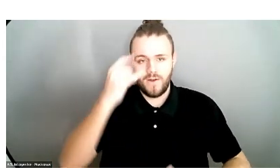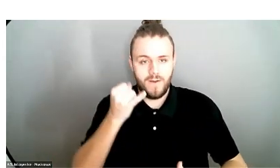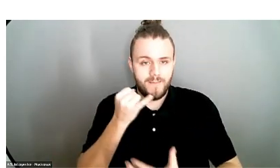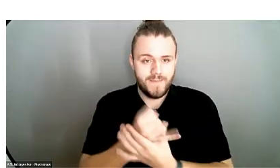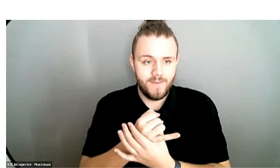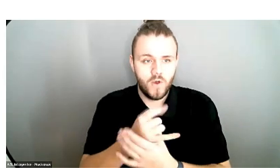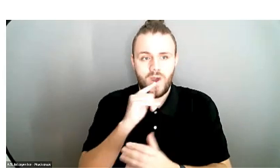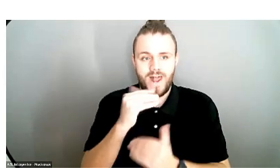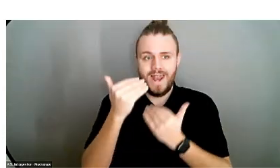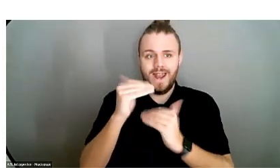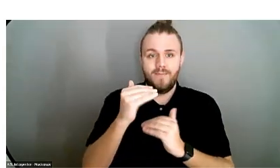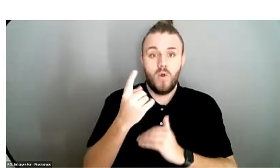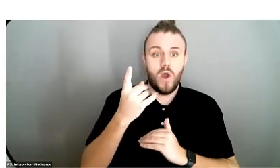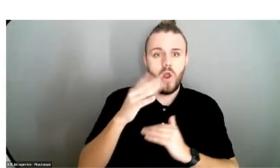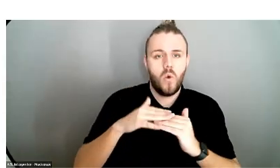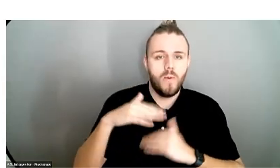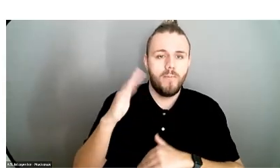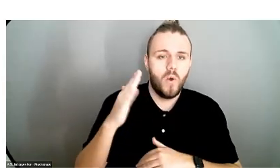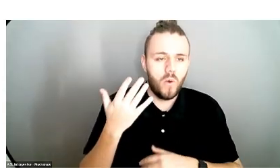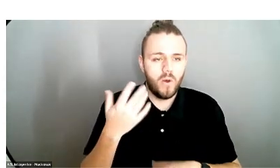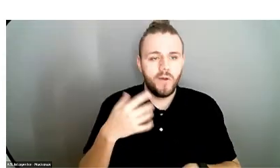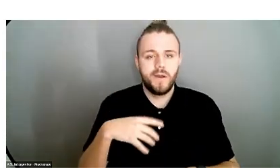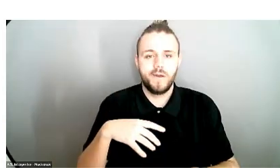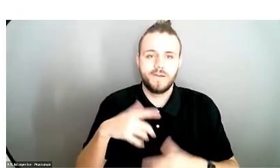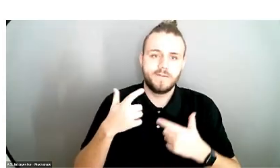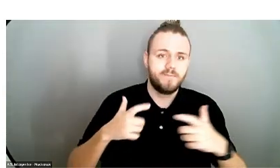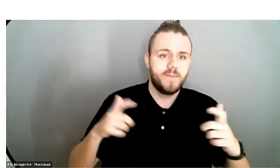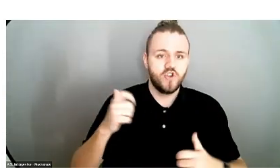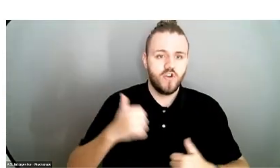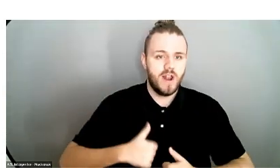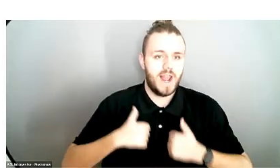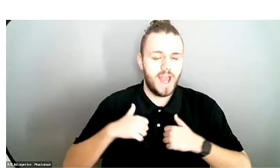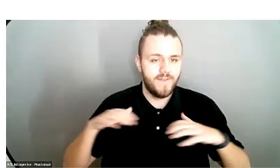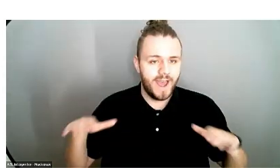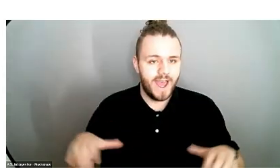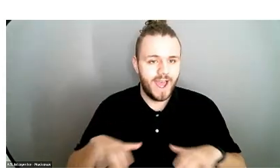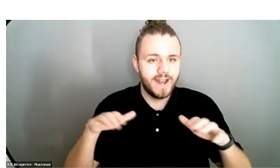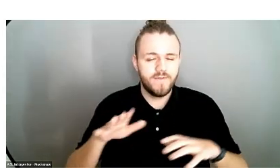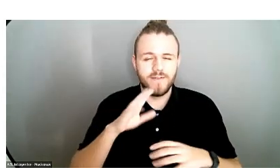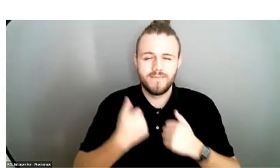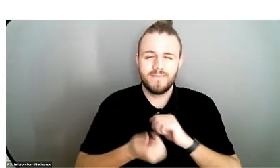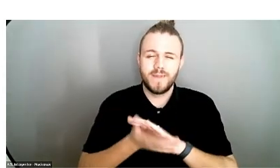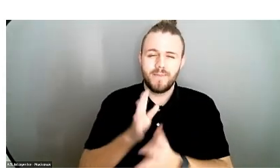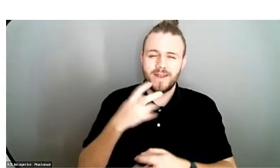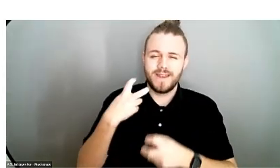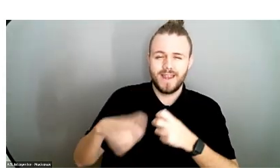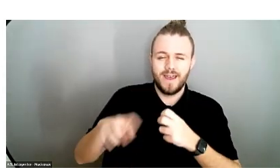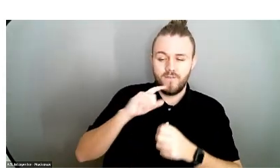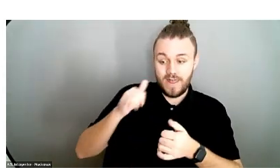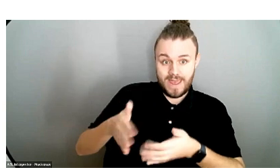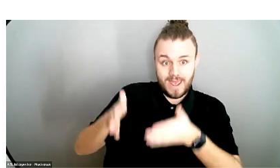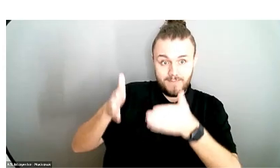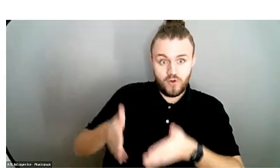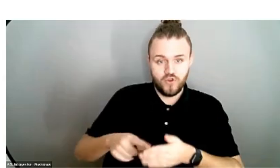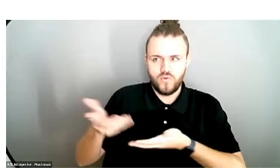one or more major life activities and makes it difficult for that person to interact with the world around them.